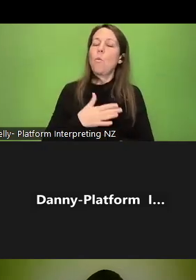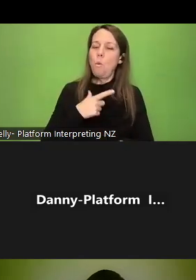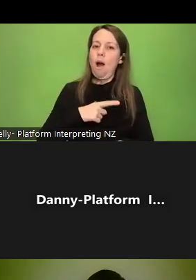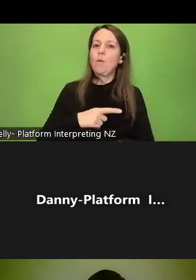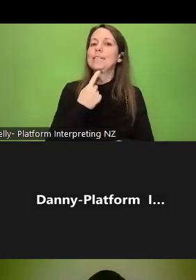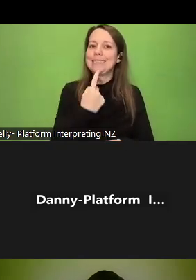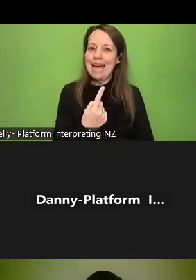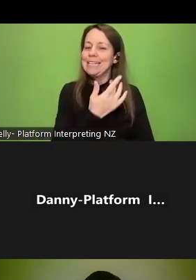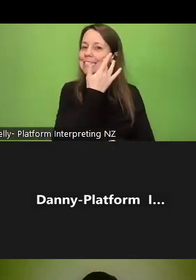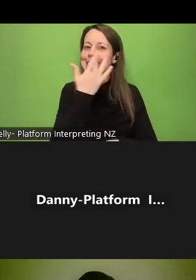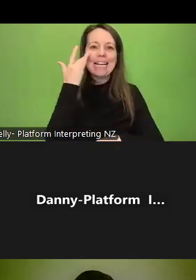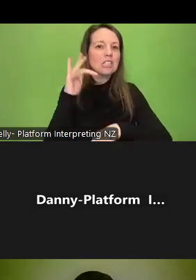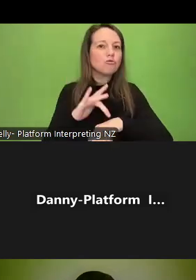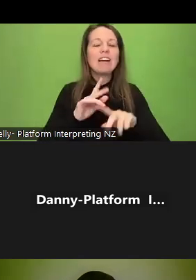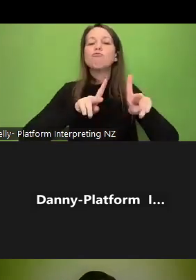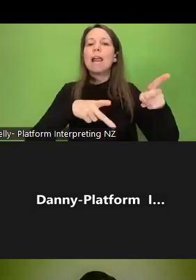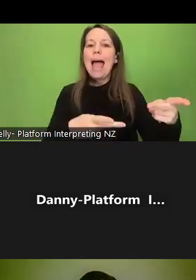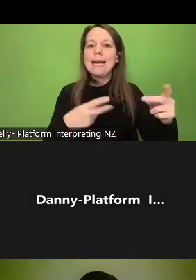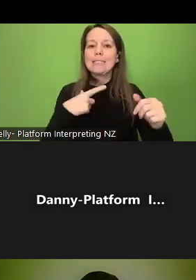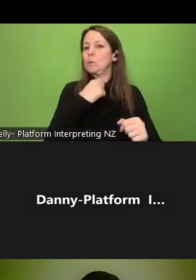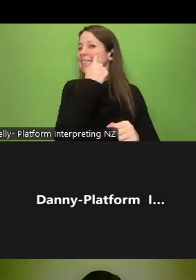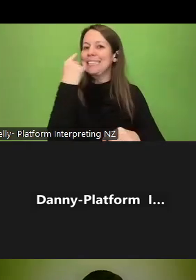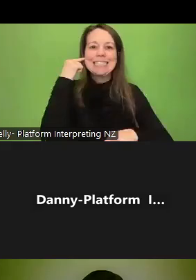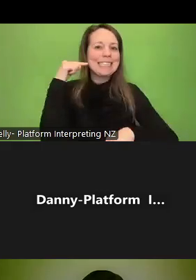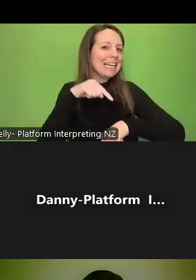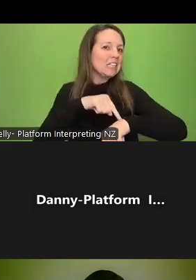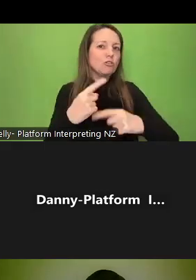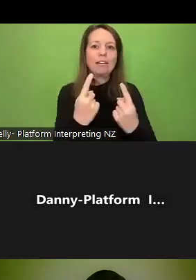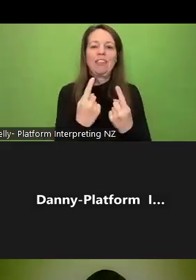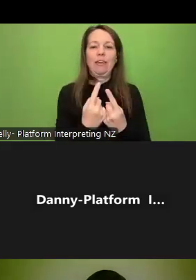is because it's the sensory elements that are also being relaxed, alongside